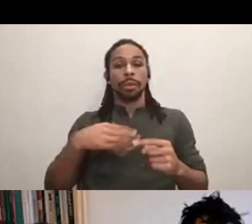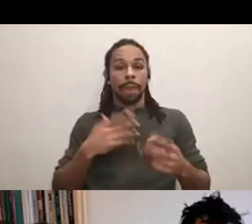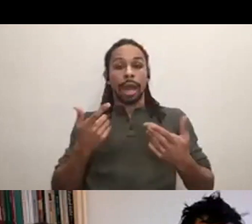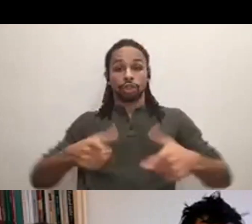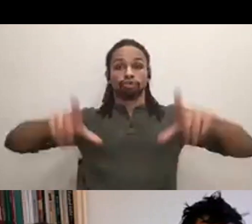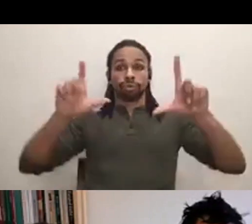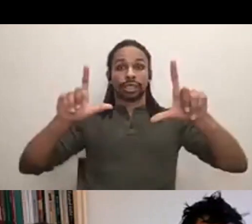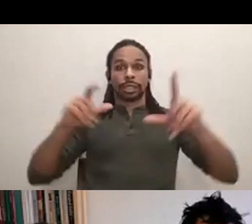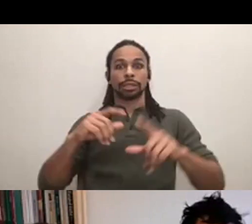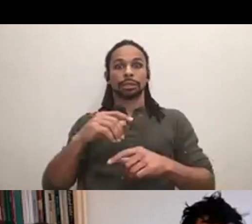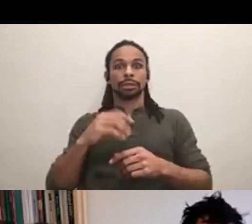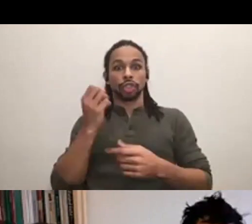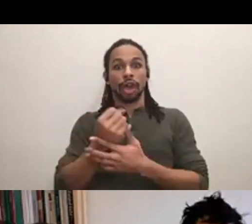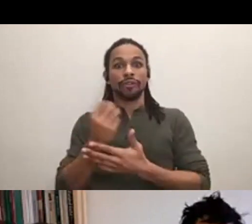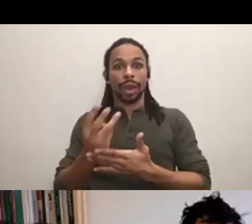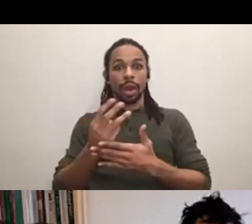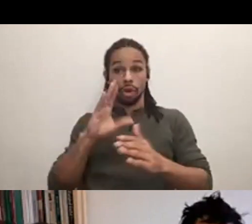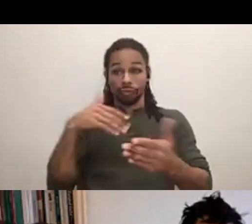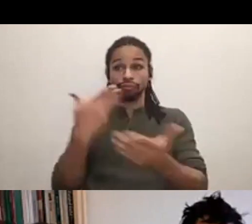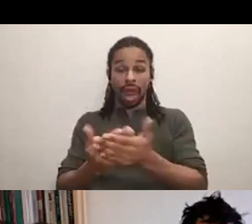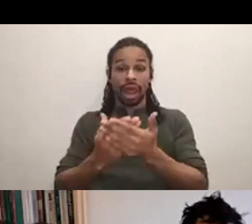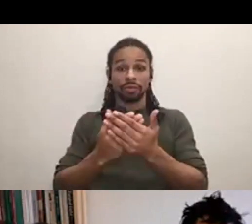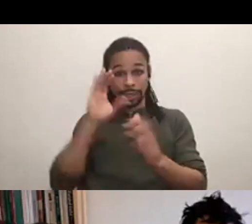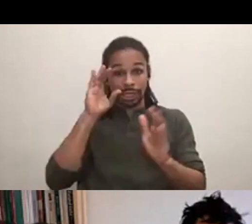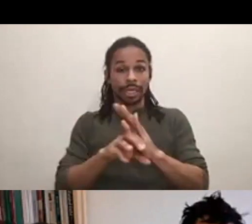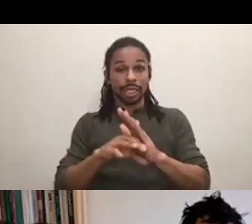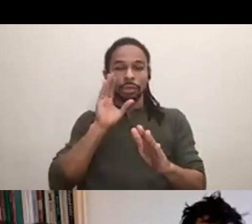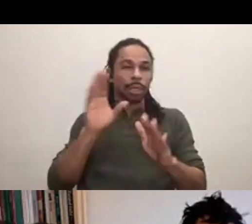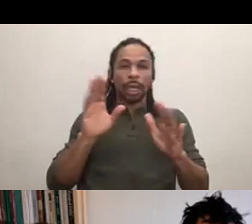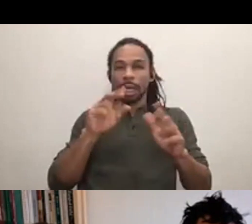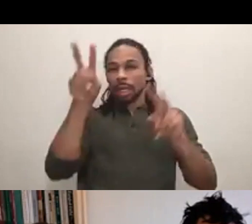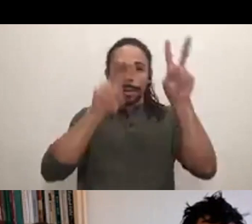an image it's trying to read the code in that image and figure out what it is and if a person